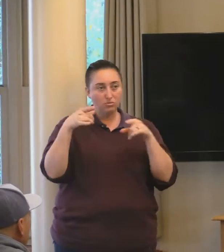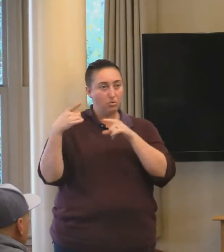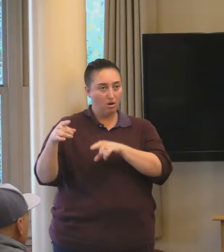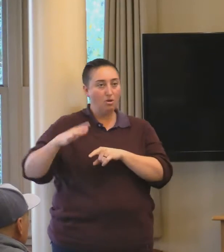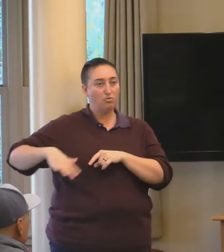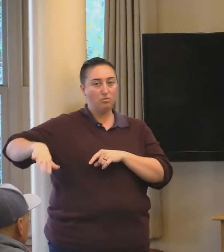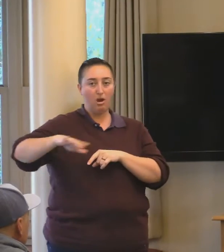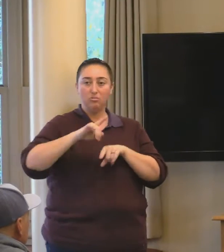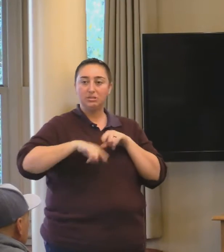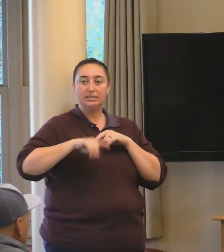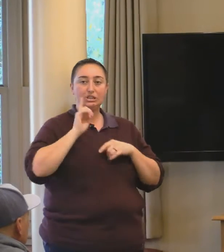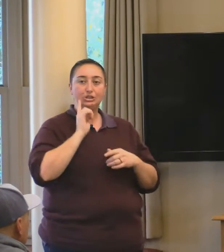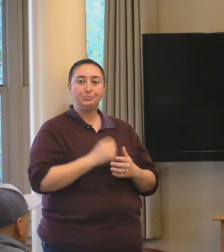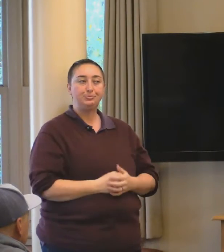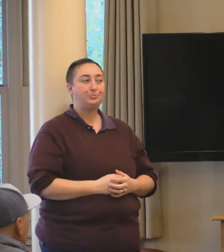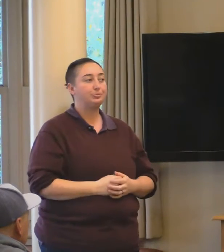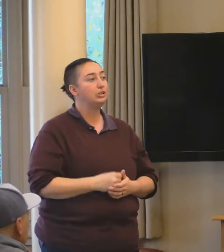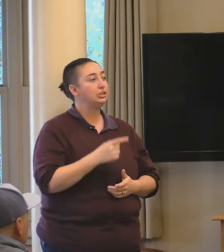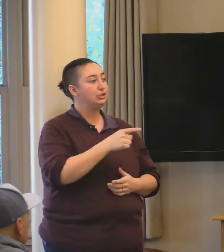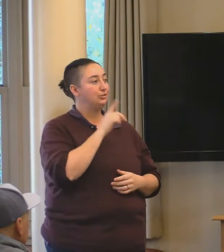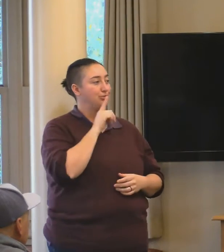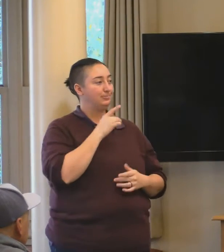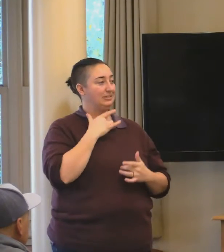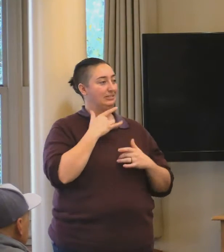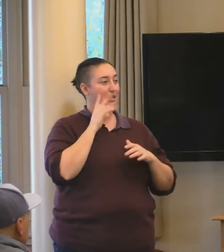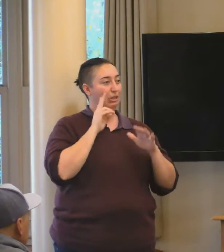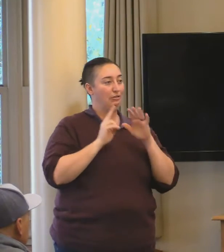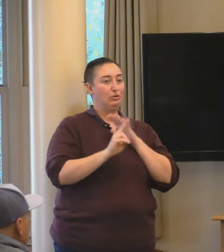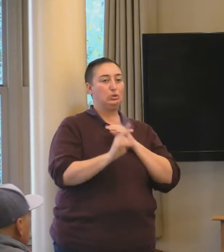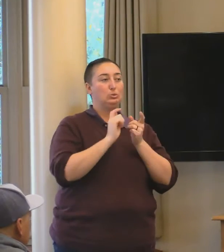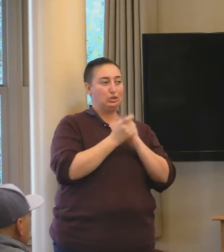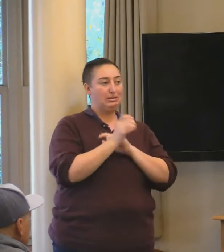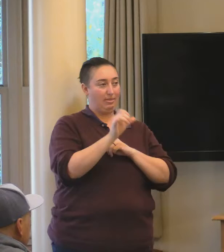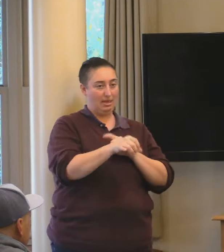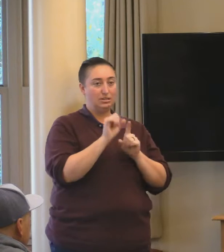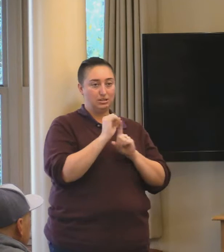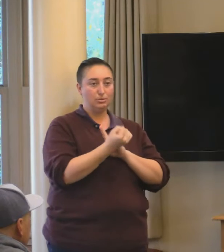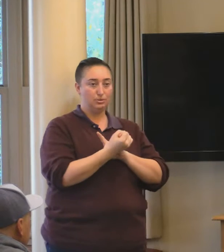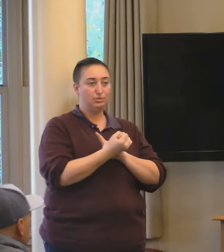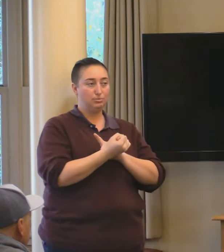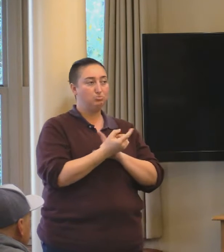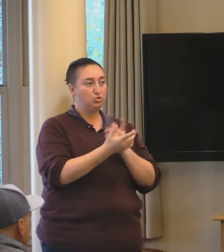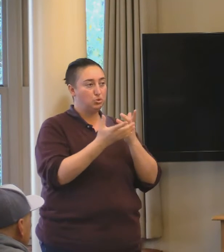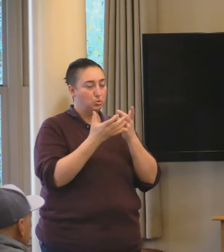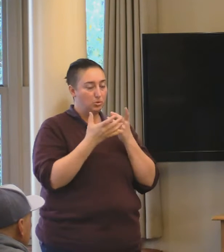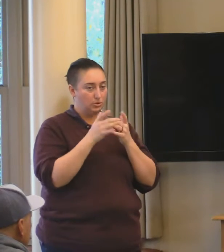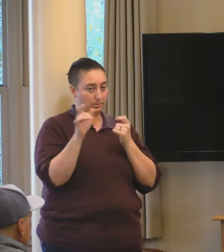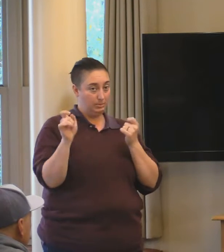family, friends, and coworkers to help her be aware of the things she can't hear. She's looking forward to changing that.